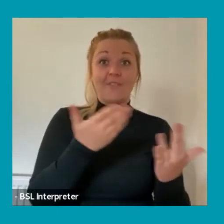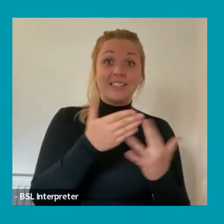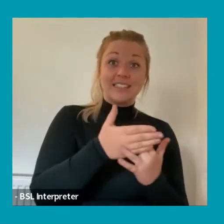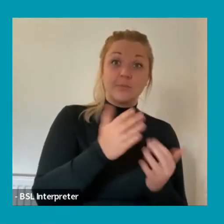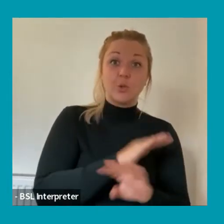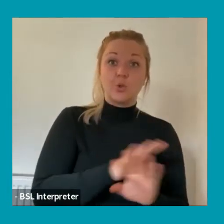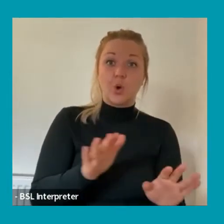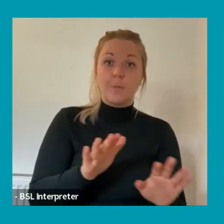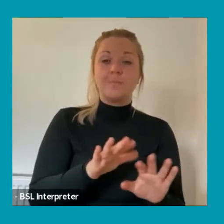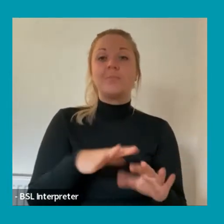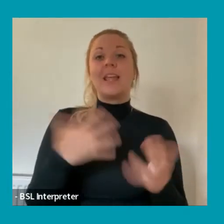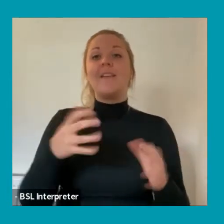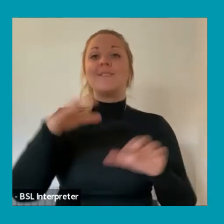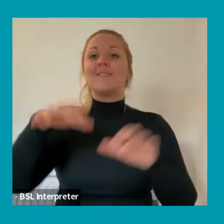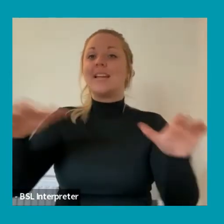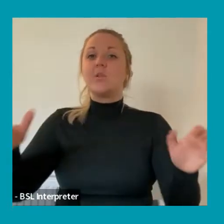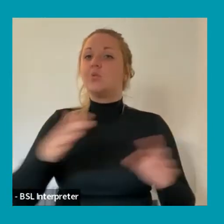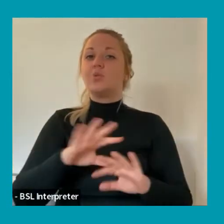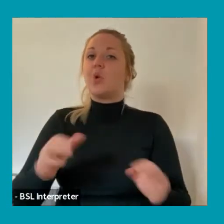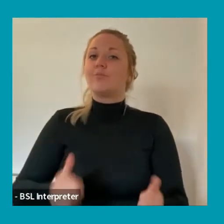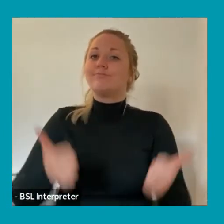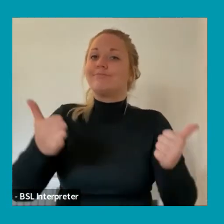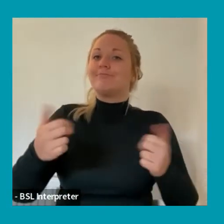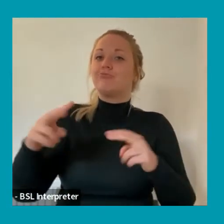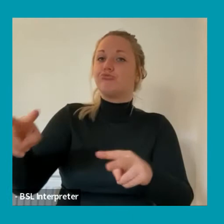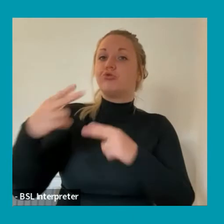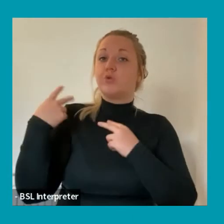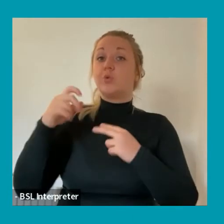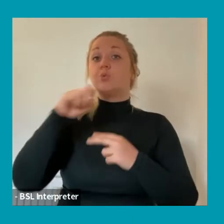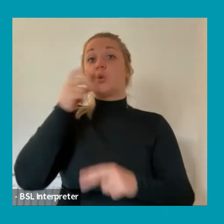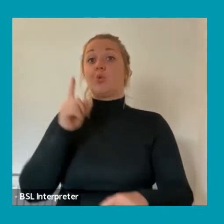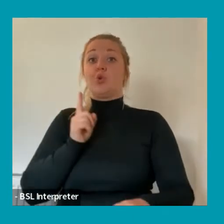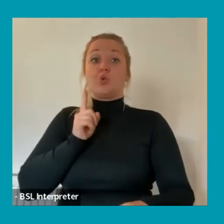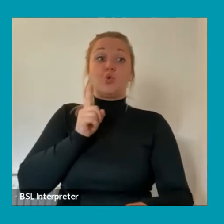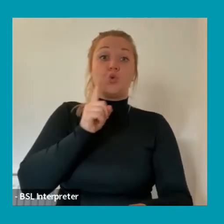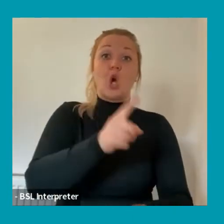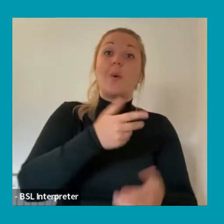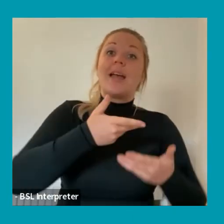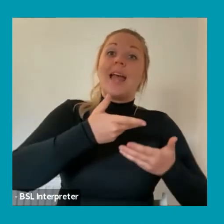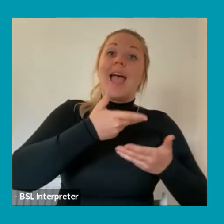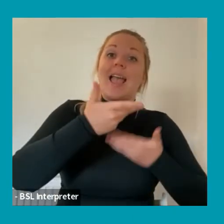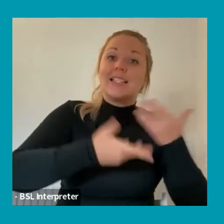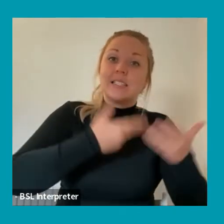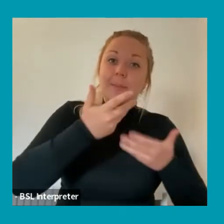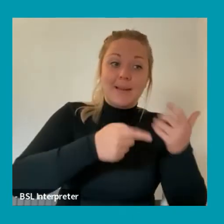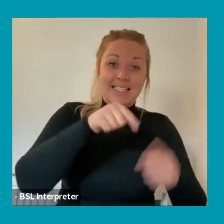To actually go and speak with them And explain to them, what perhaps needed to change.